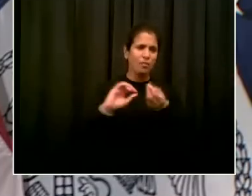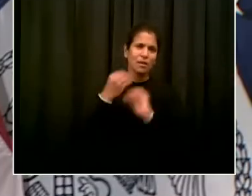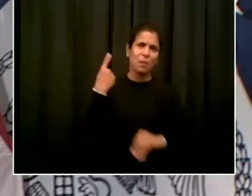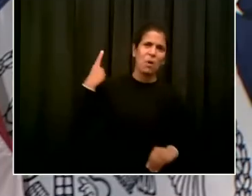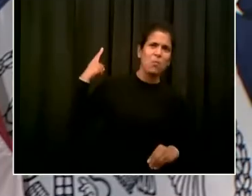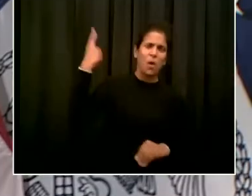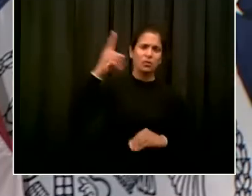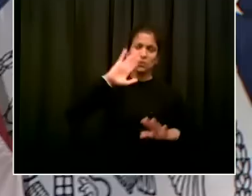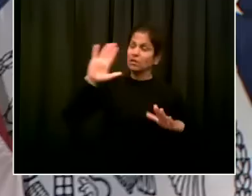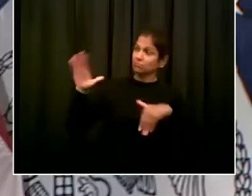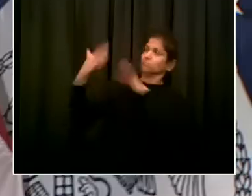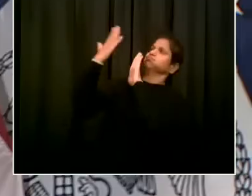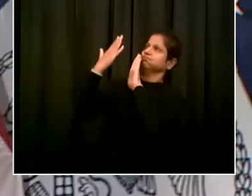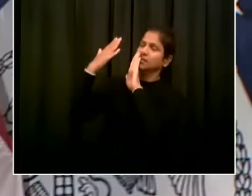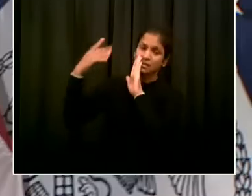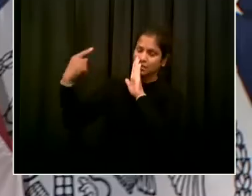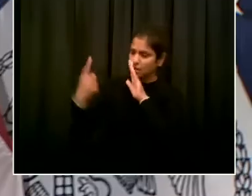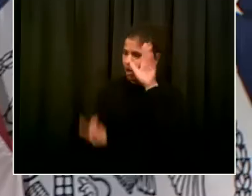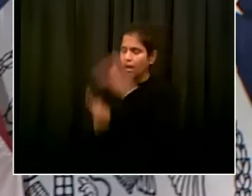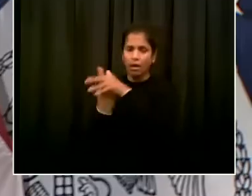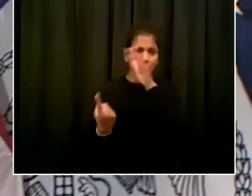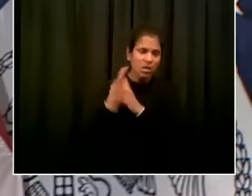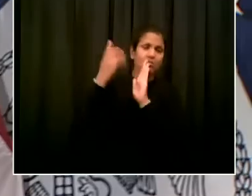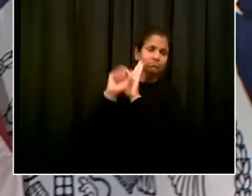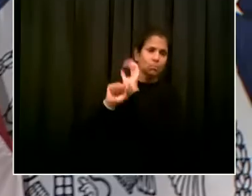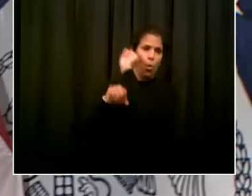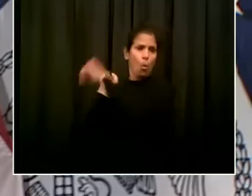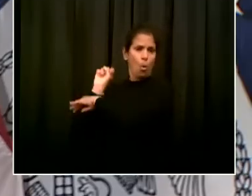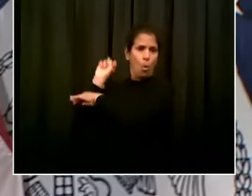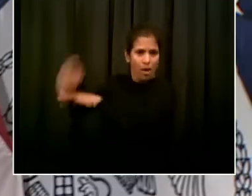ALSO END UP WATCHING NEW YORK